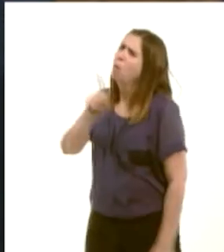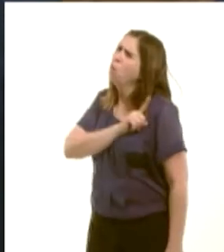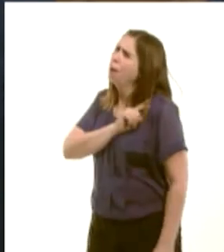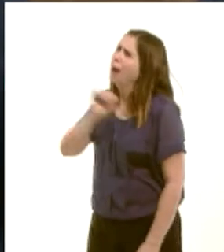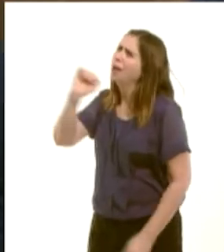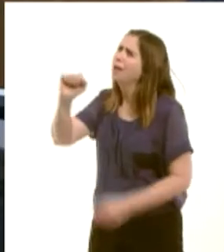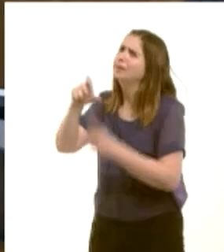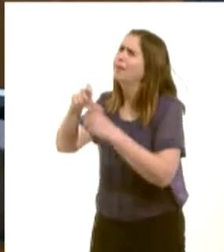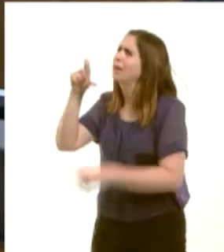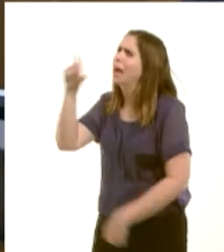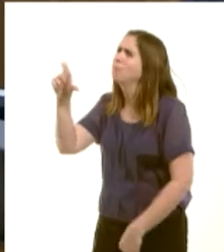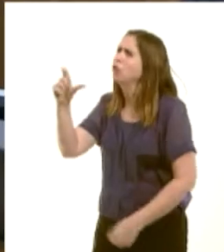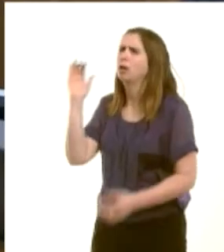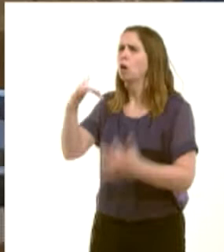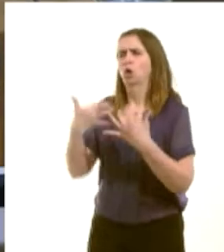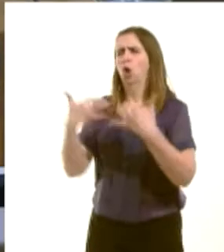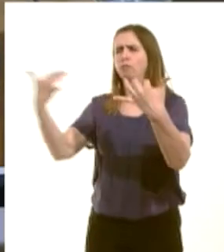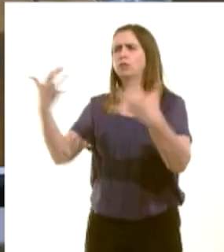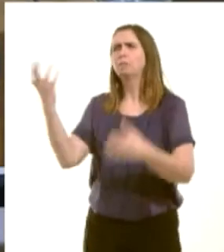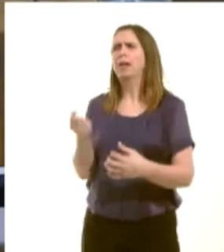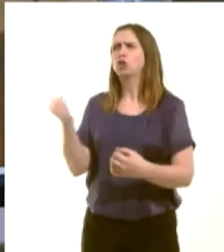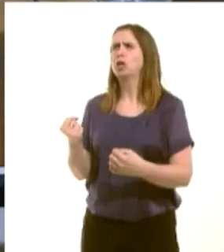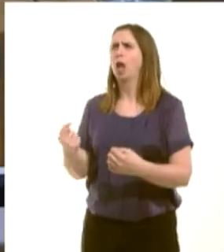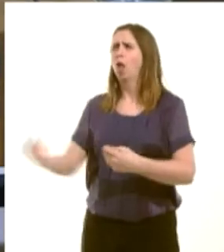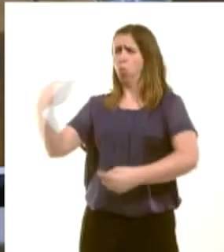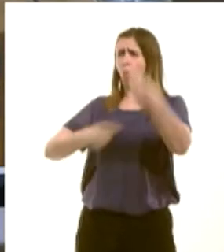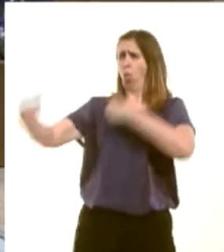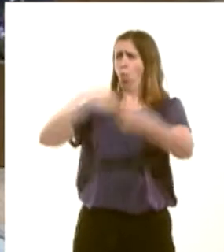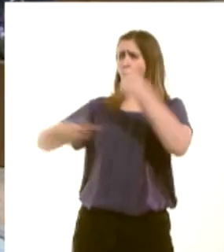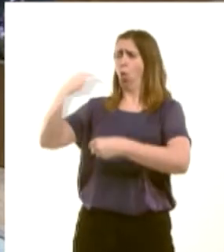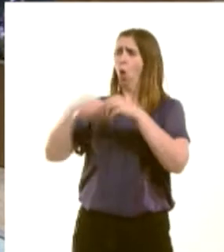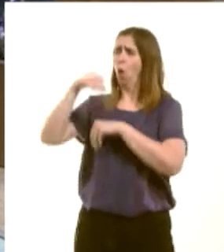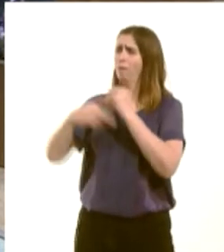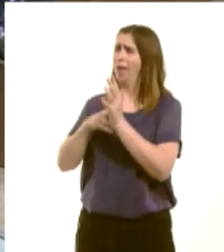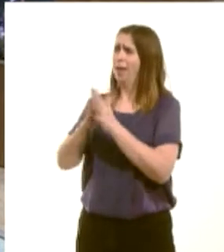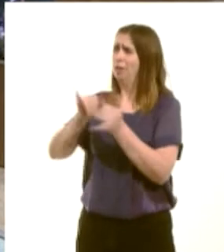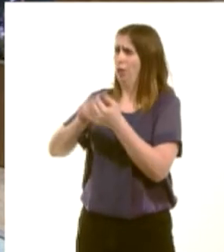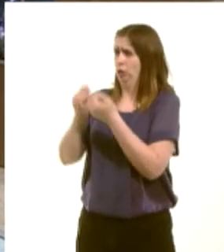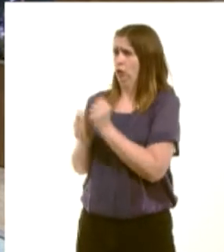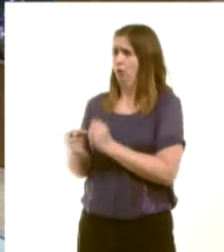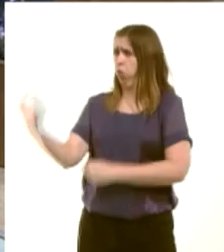a conference of pensioners because of his performance on the NHS. He would like to explain that to us, Iím sure. Carwyn Jones: He comes out with thisóand